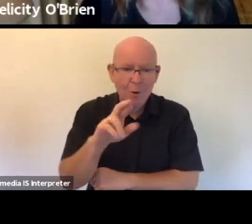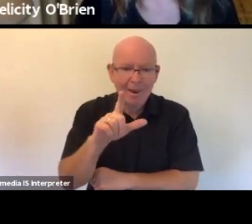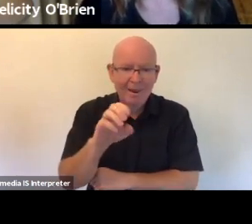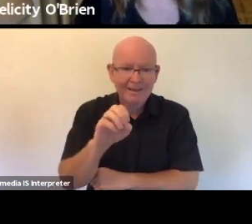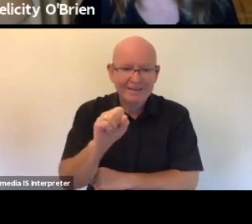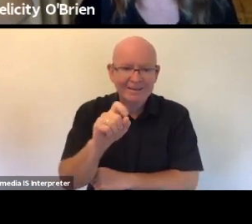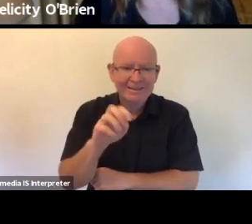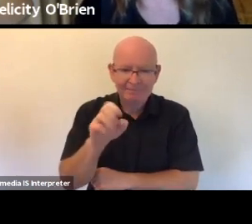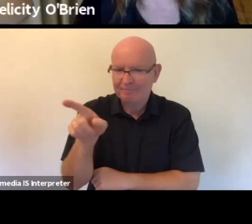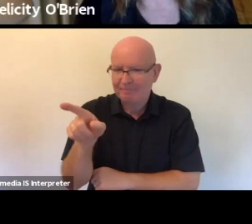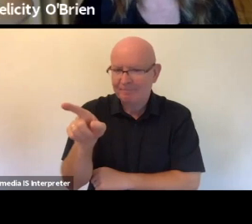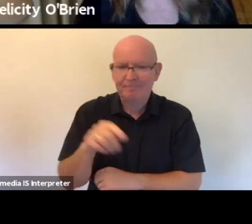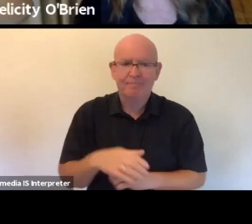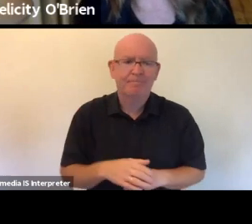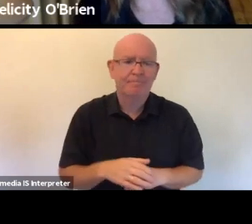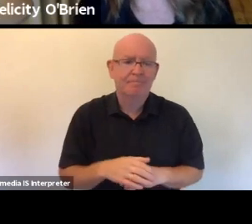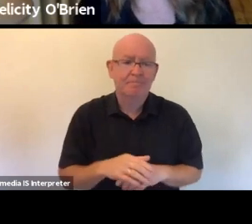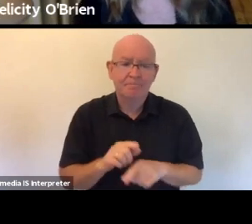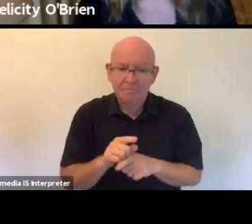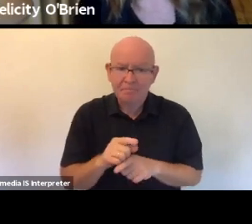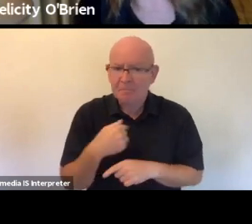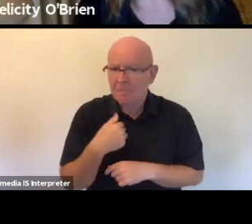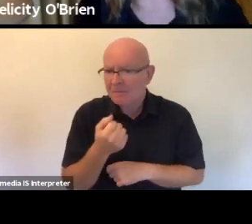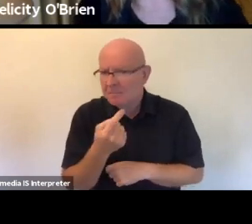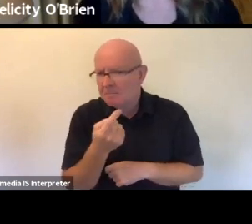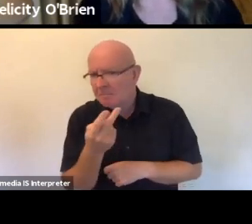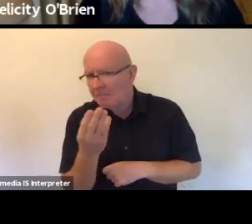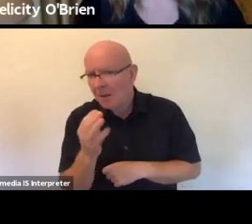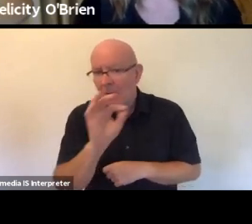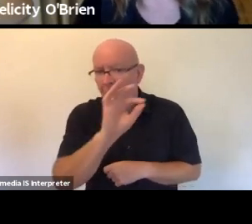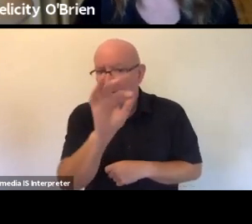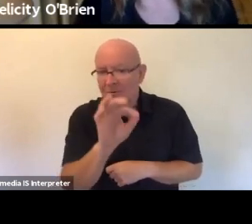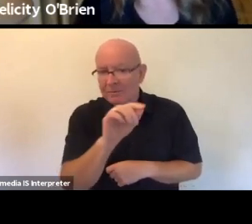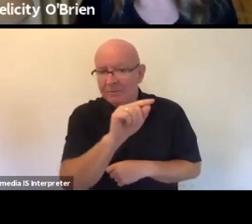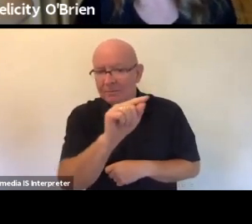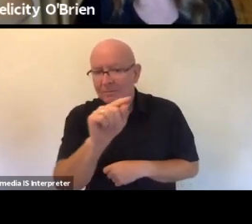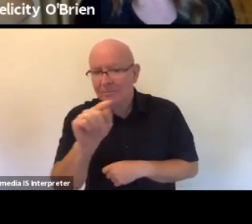you can swap from gallery mode to single view mode.